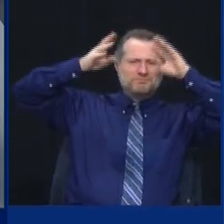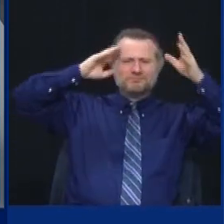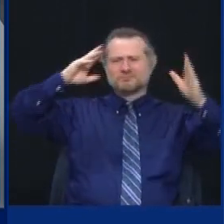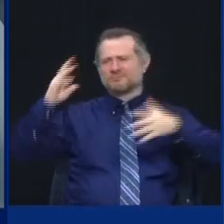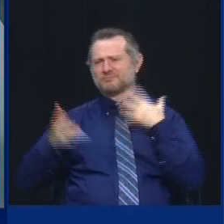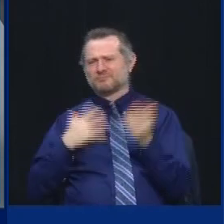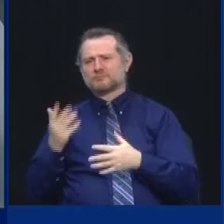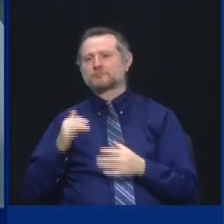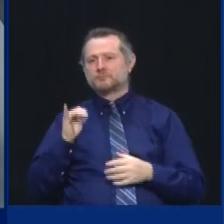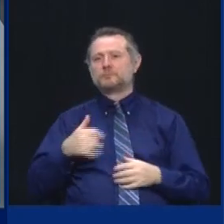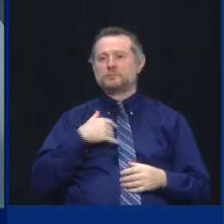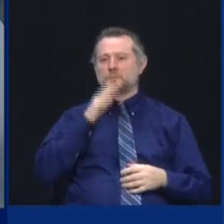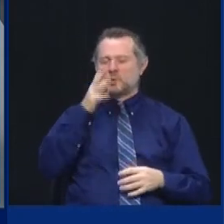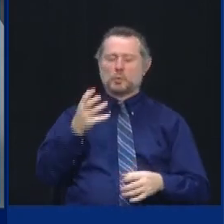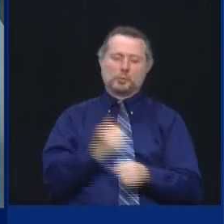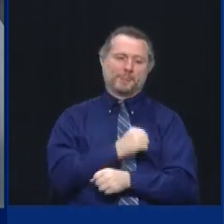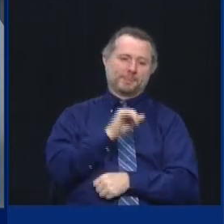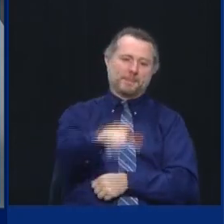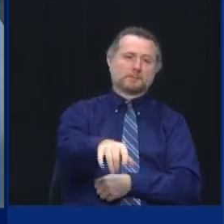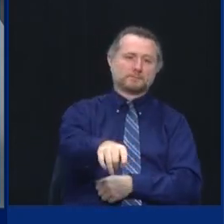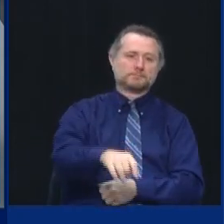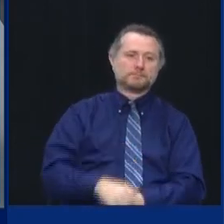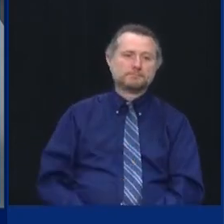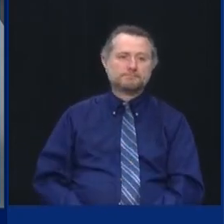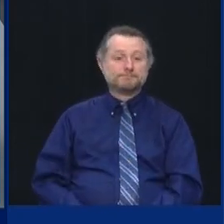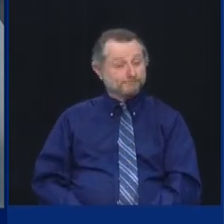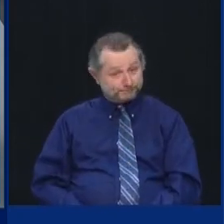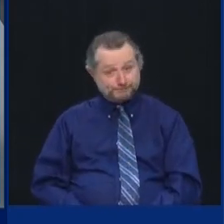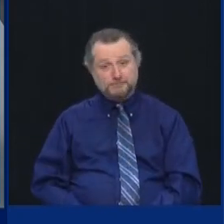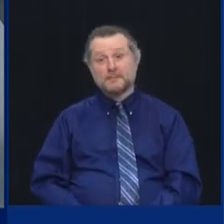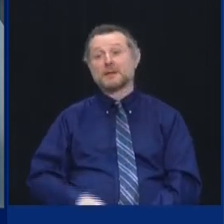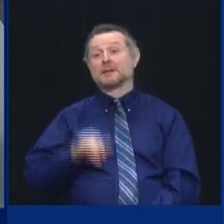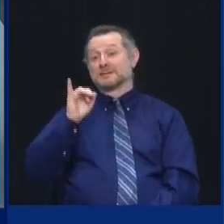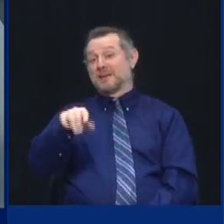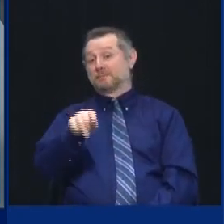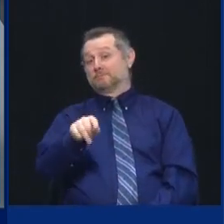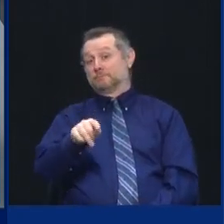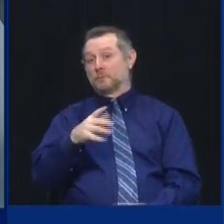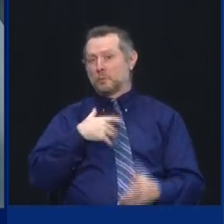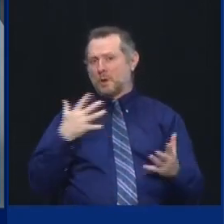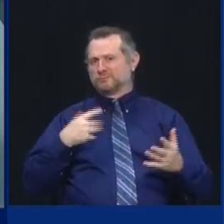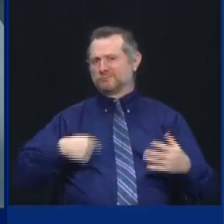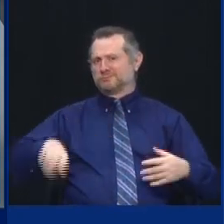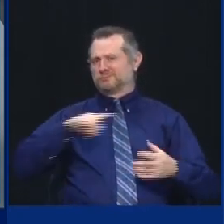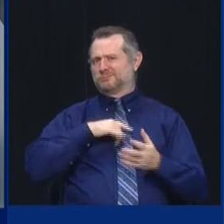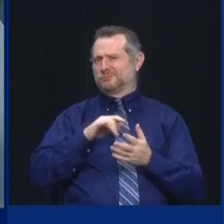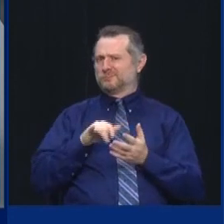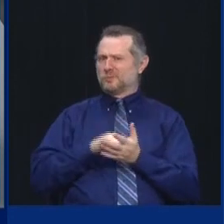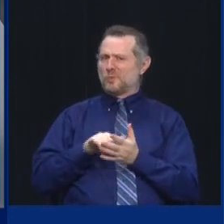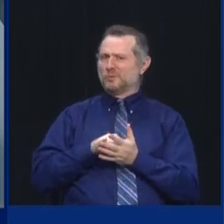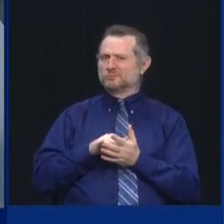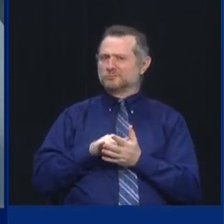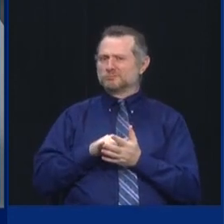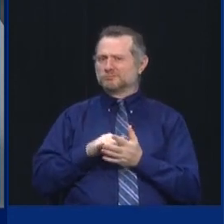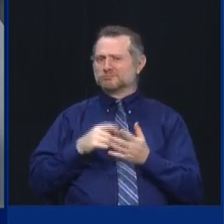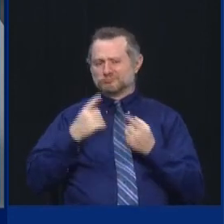MORE ENTREPRENEURIAL. WHOEVER HAS A BETTER IMAGINATION AND MORE VISION. THAT'S WHO WINS.